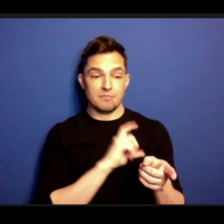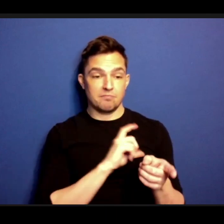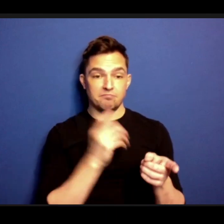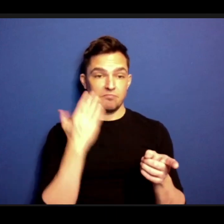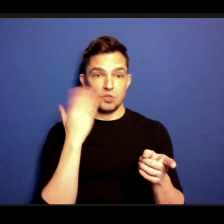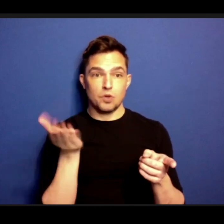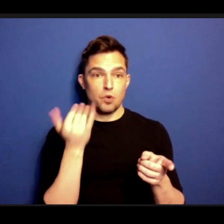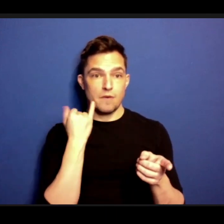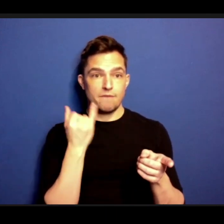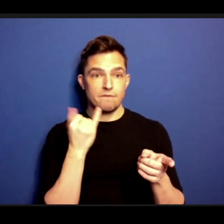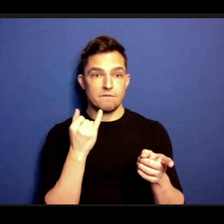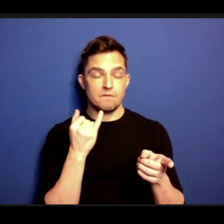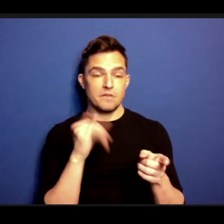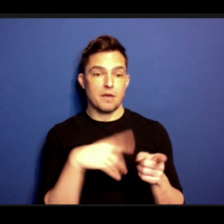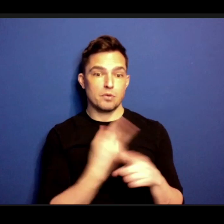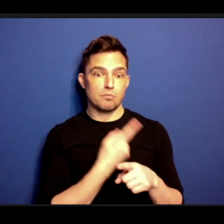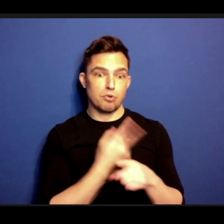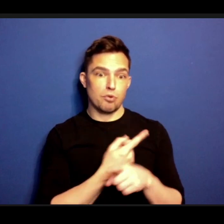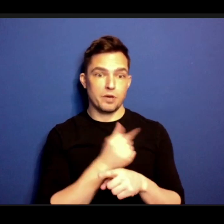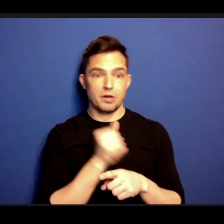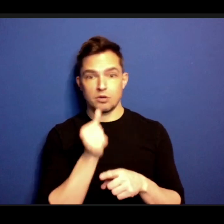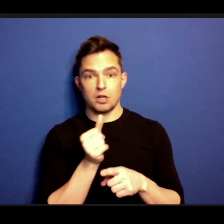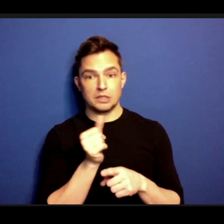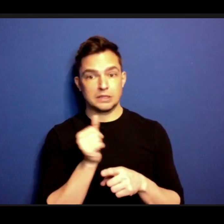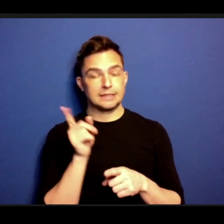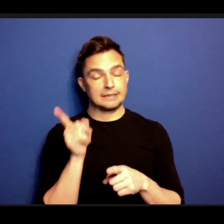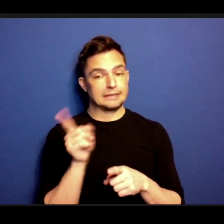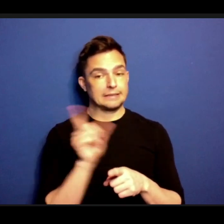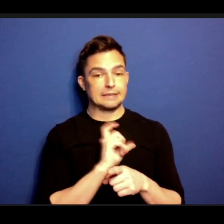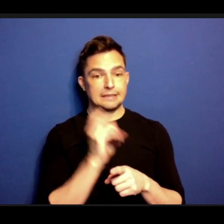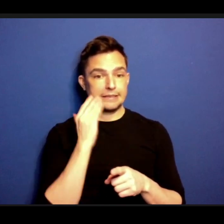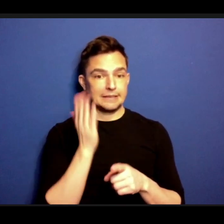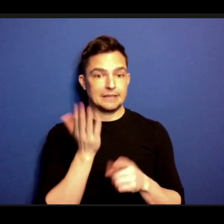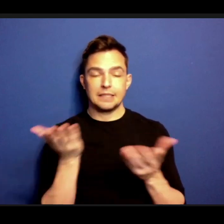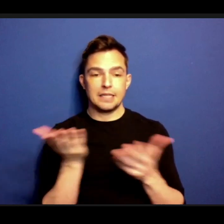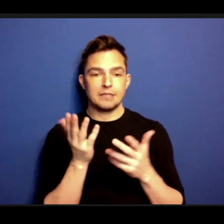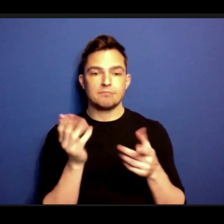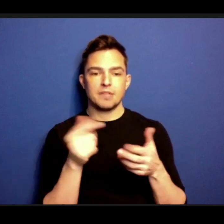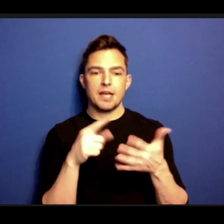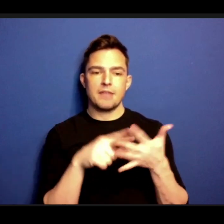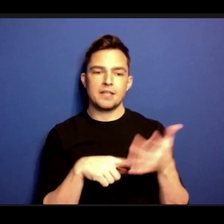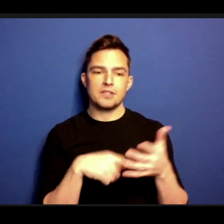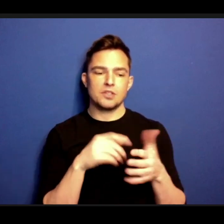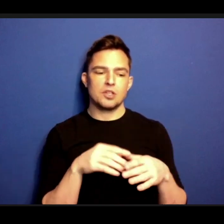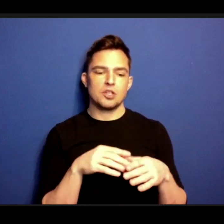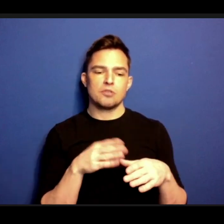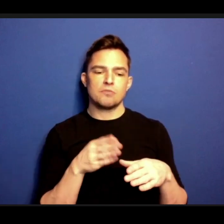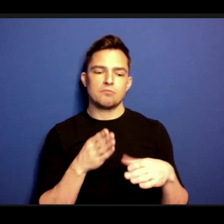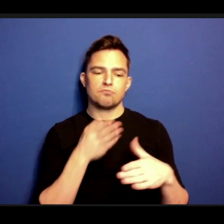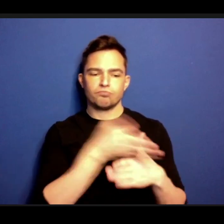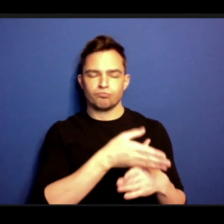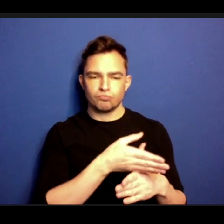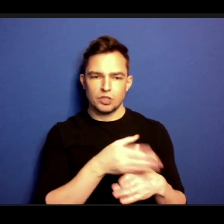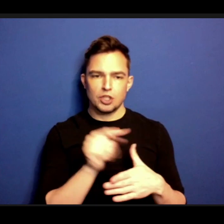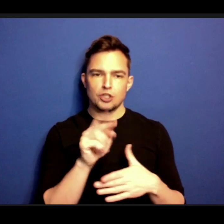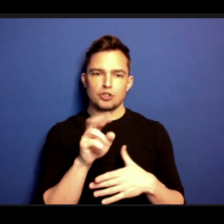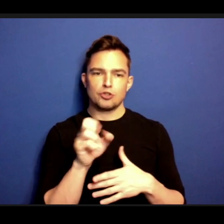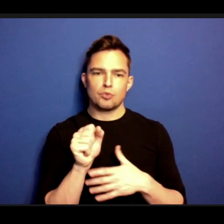it was appropriate, for example, and how those kinds of trespasses occur quite, quite daily